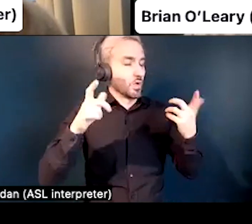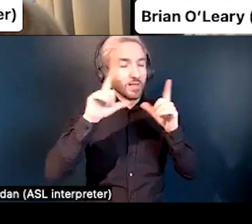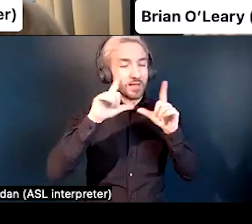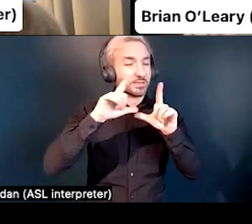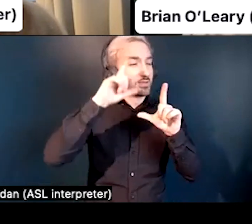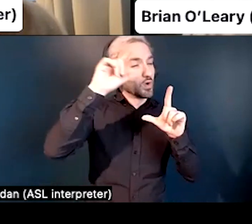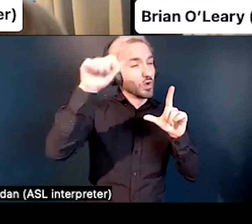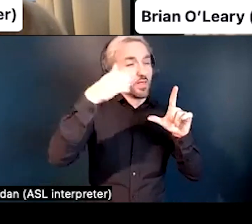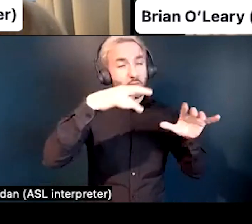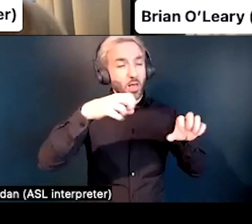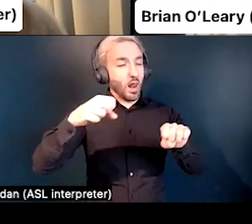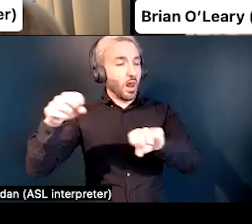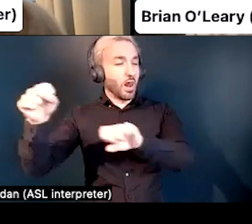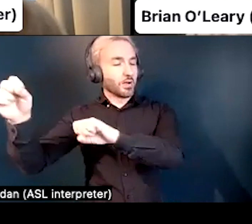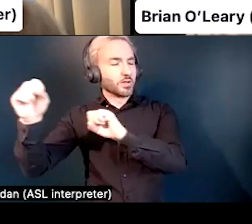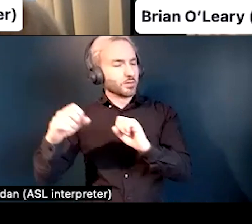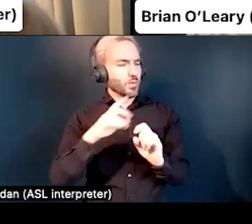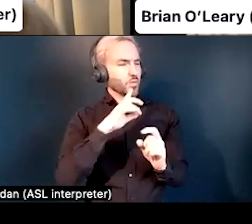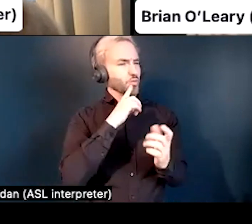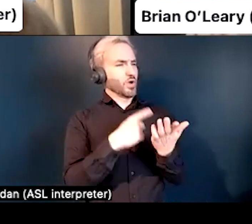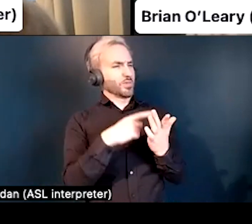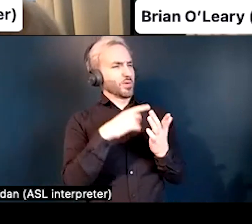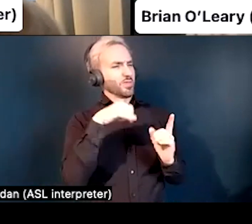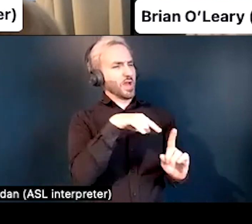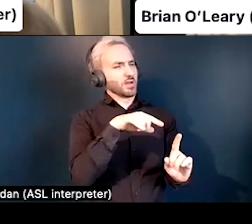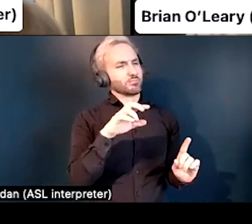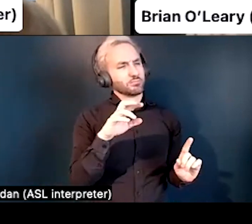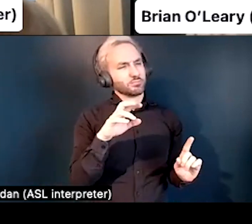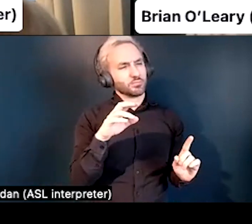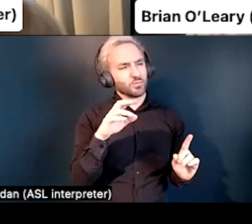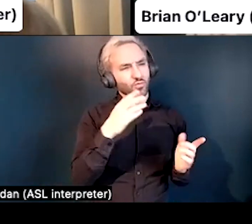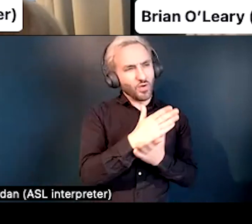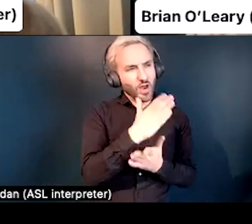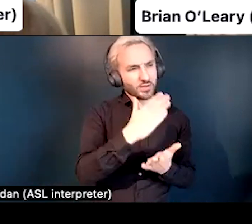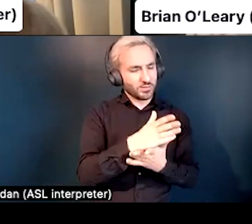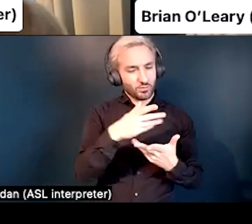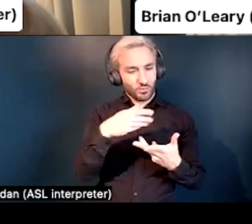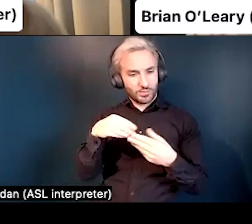about subsidiary rights, we're talking about the sale of these rights to third parties and often